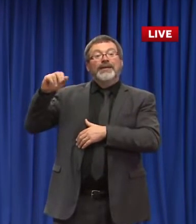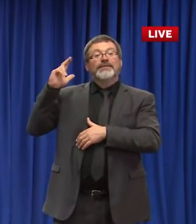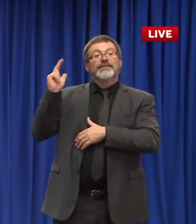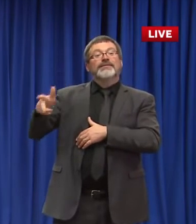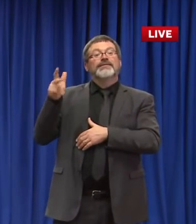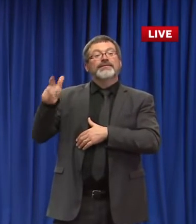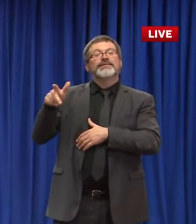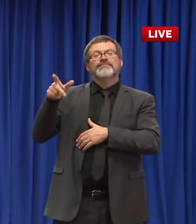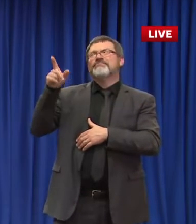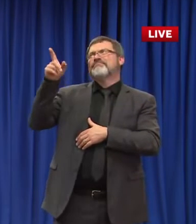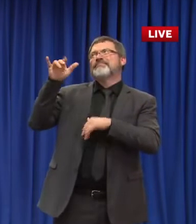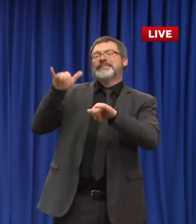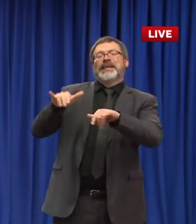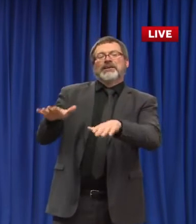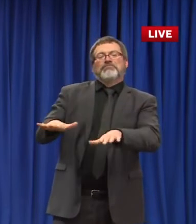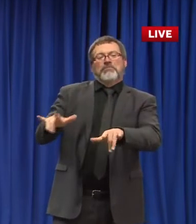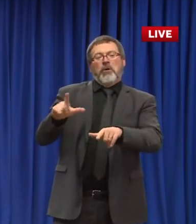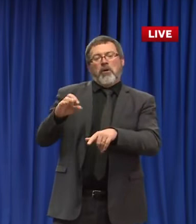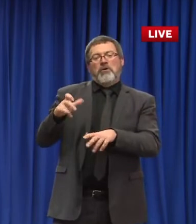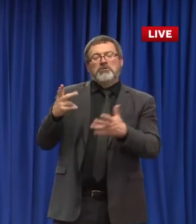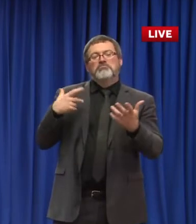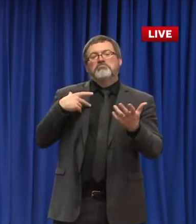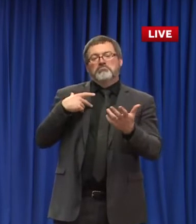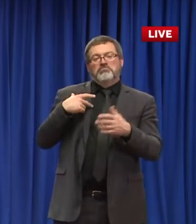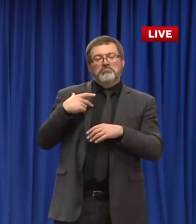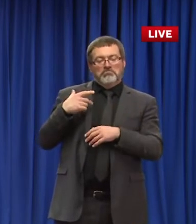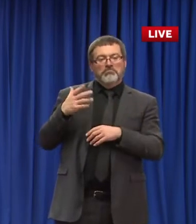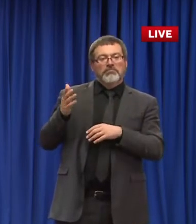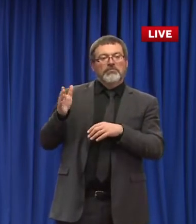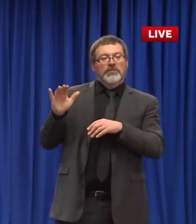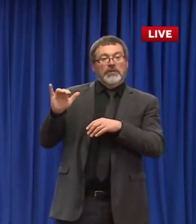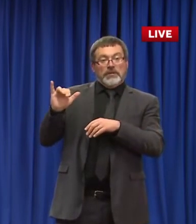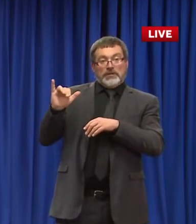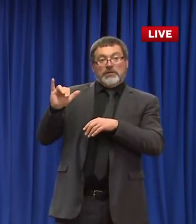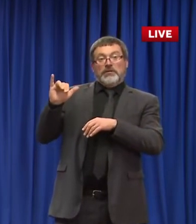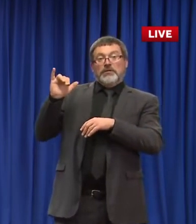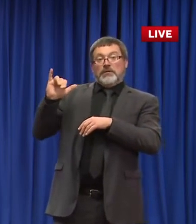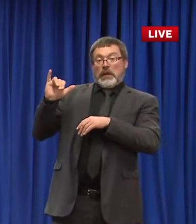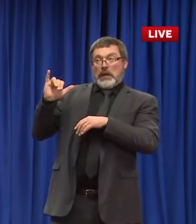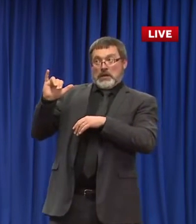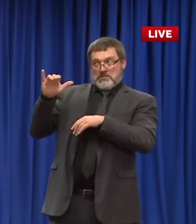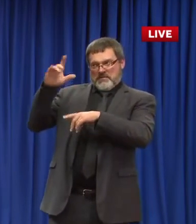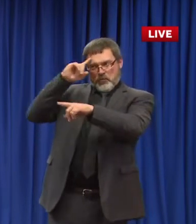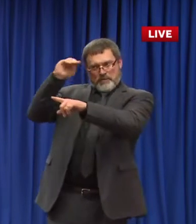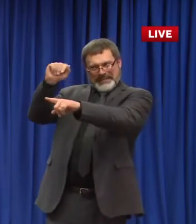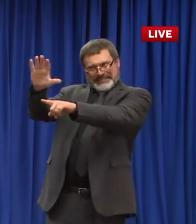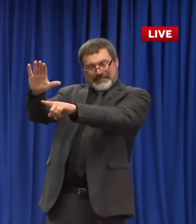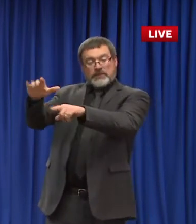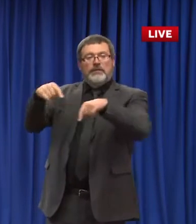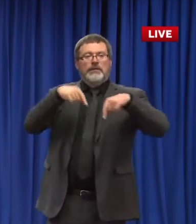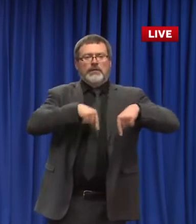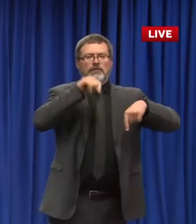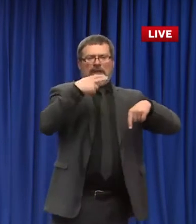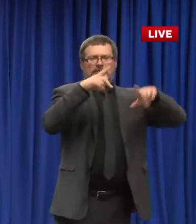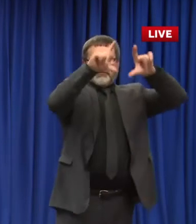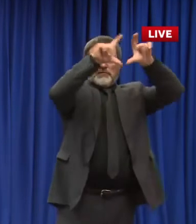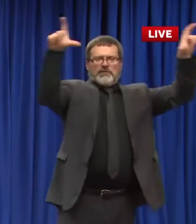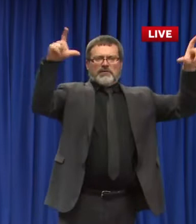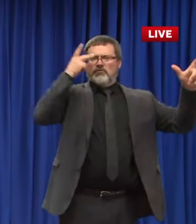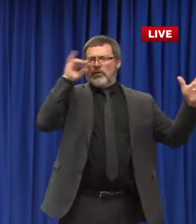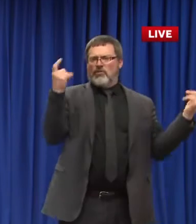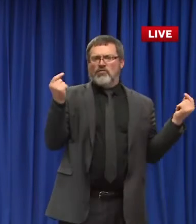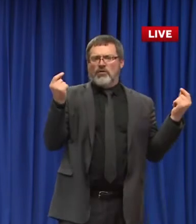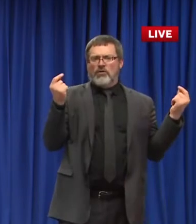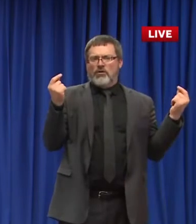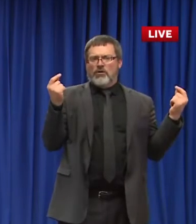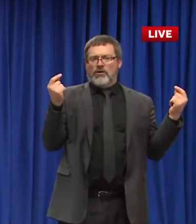GOOD AFTERNOON.